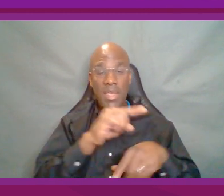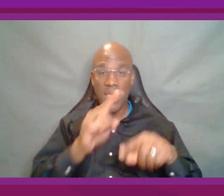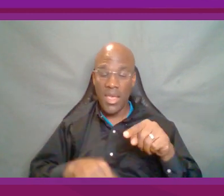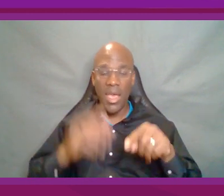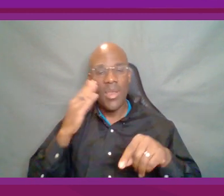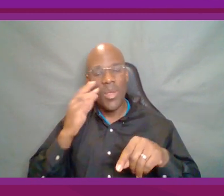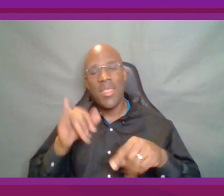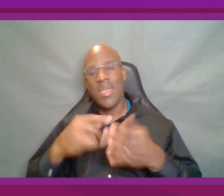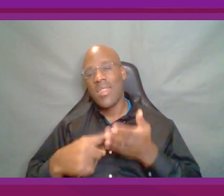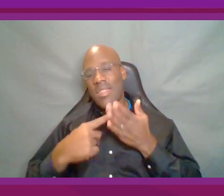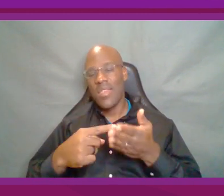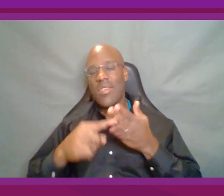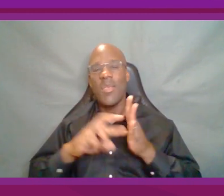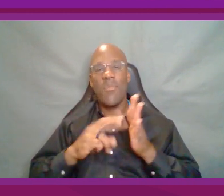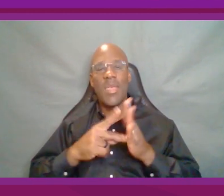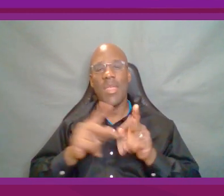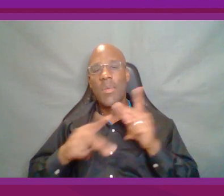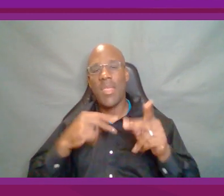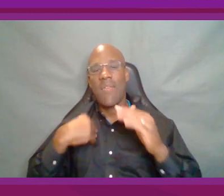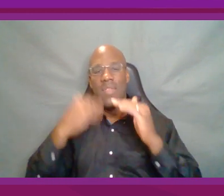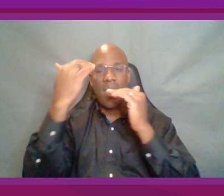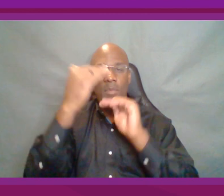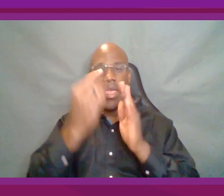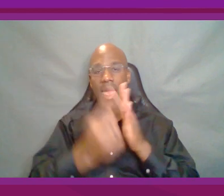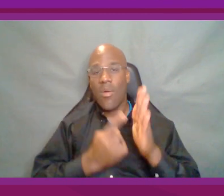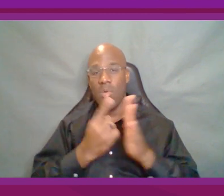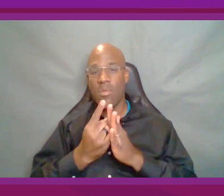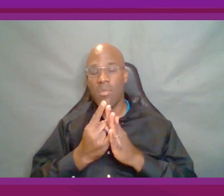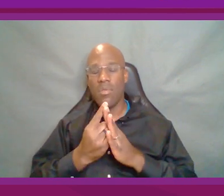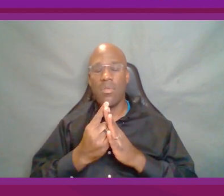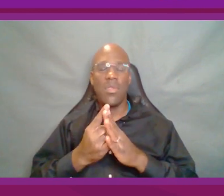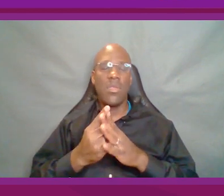Because I I know that the discussion will be about those who have limited hours who have